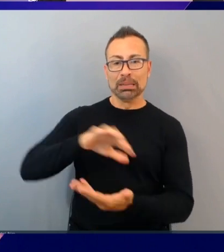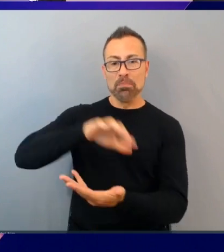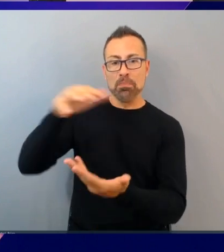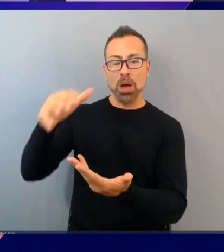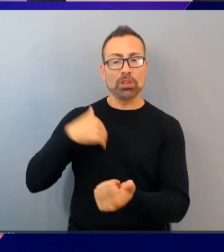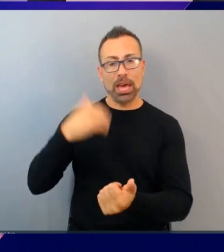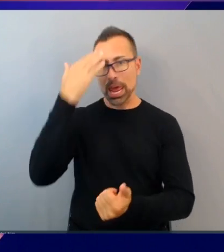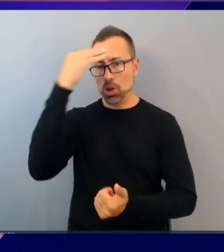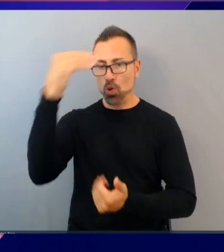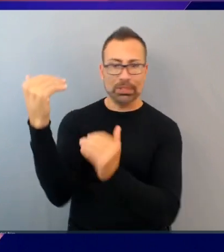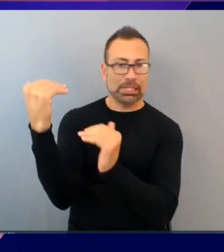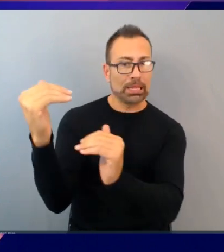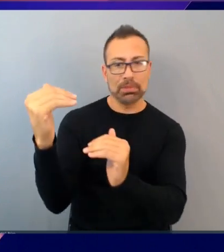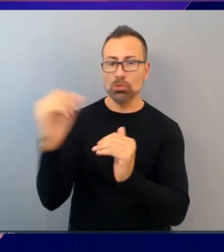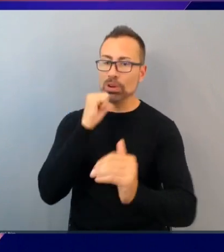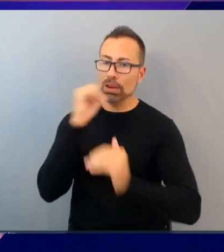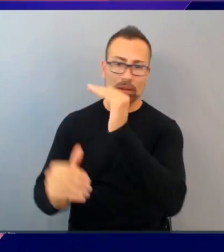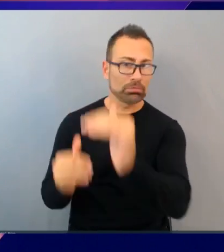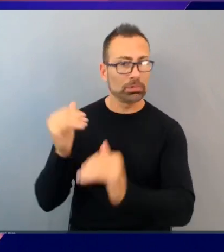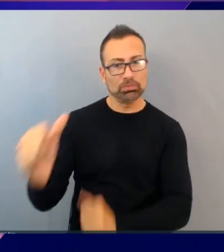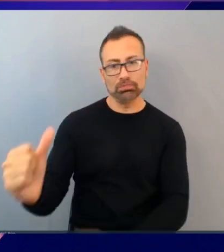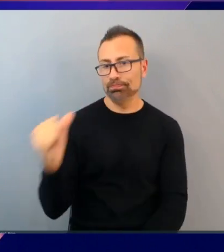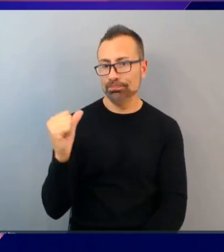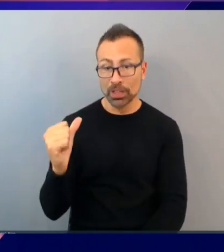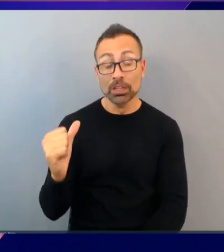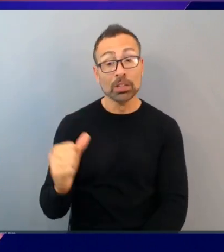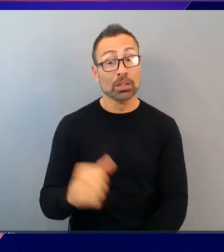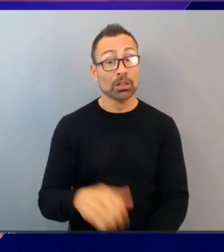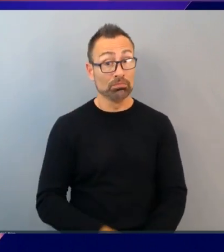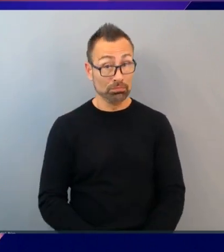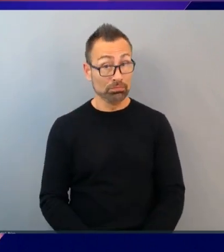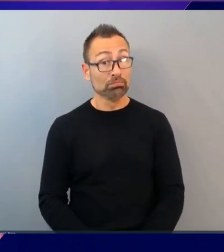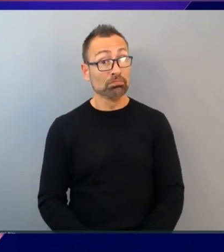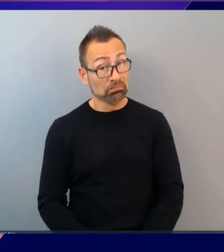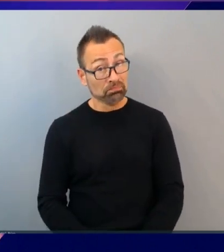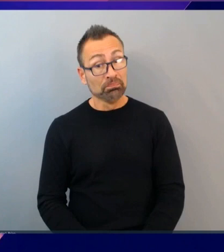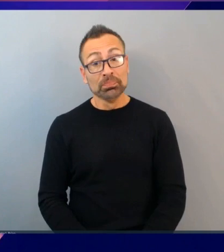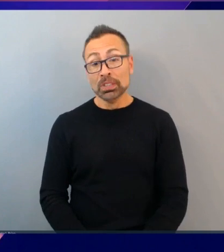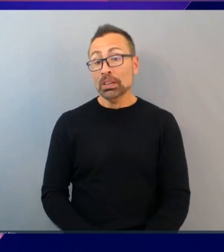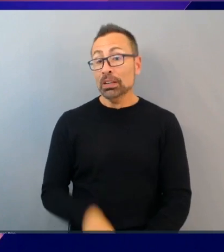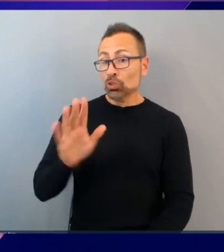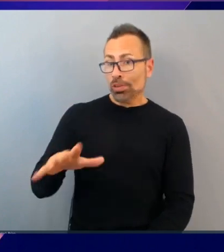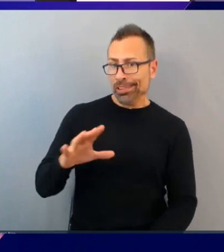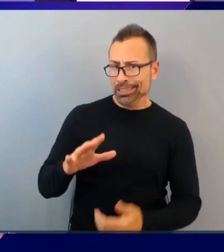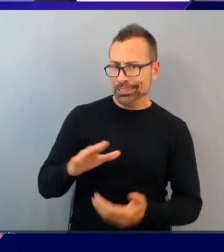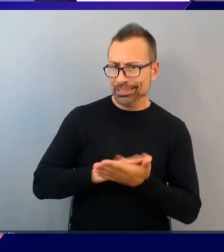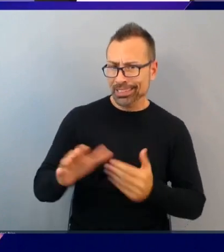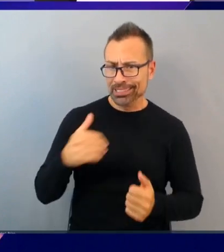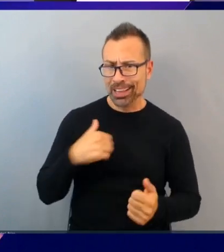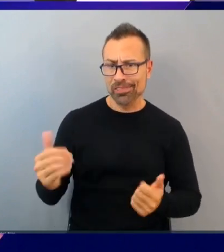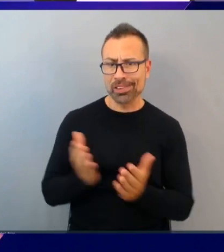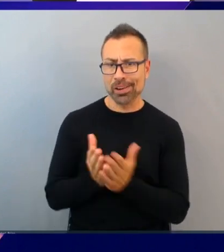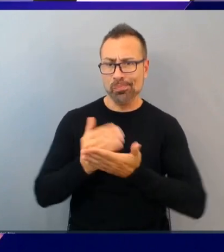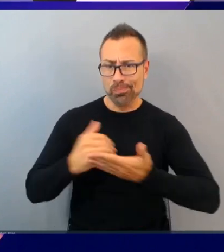It maps really nicely to having a budget plan and controlling against like, unfettered spend, you know, at a event such as this.